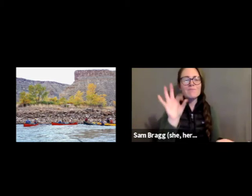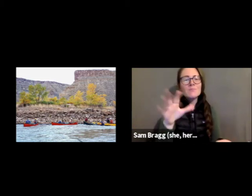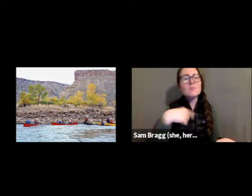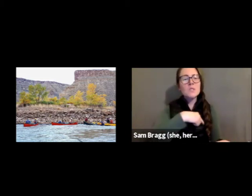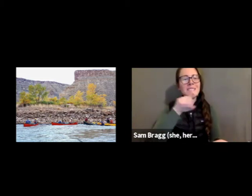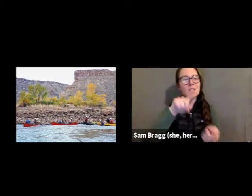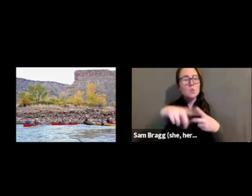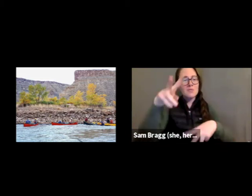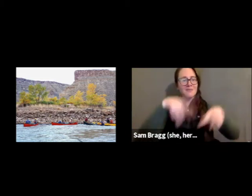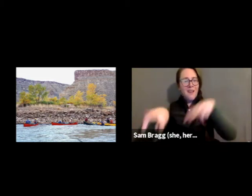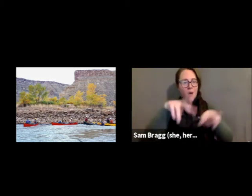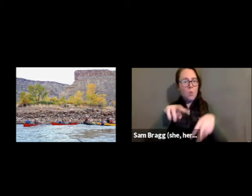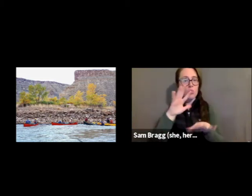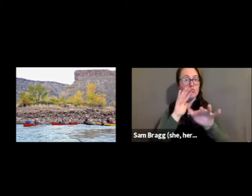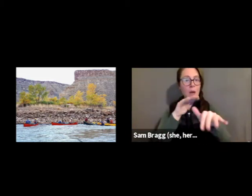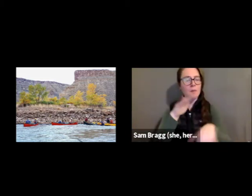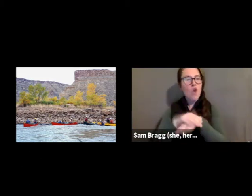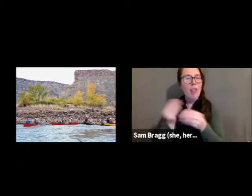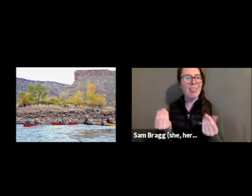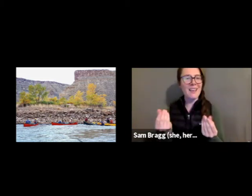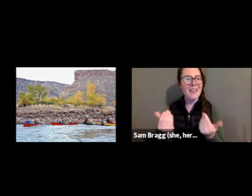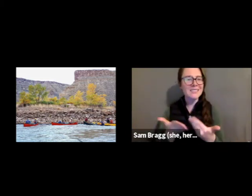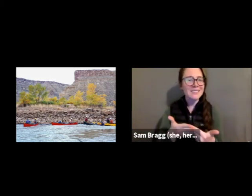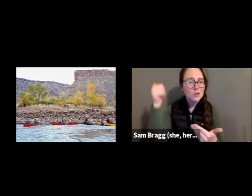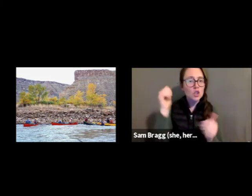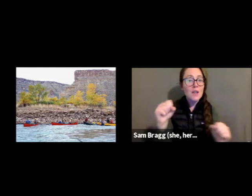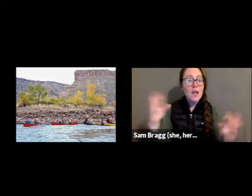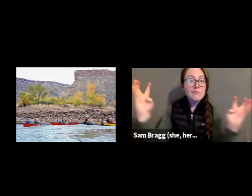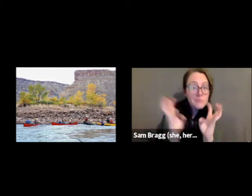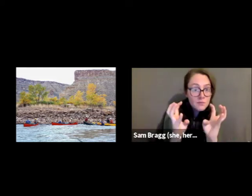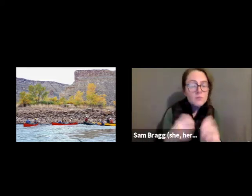comfortable and they were also not successful so when it came to scouting we realized it was